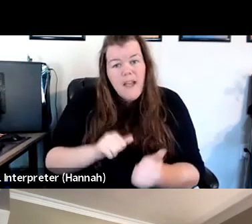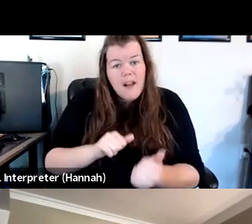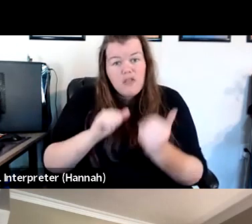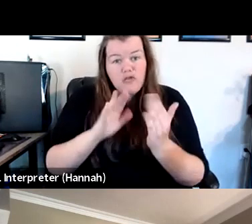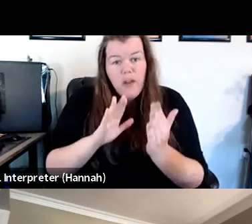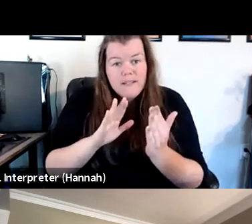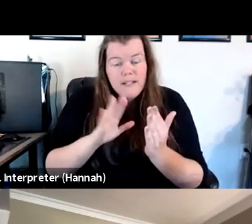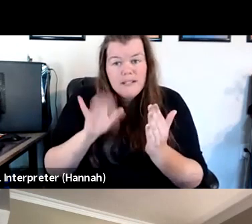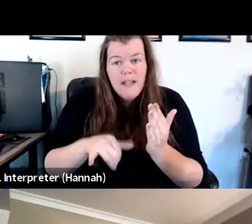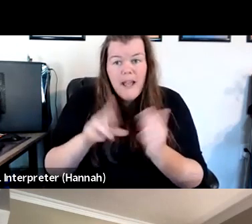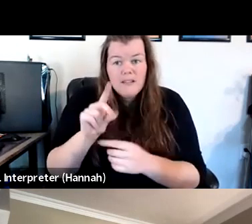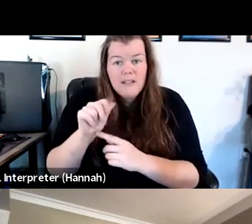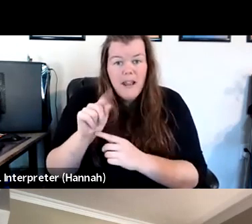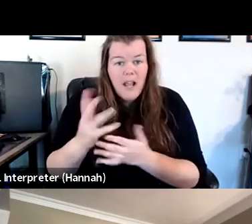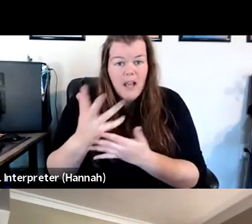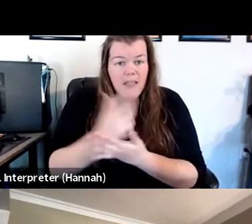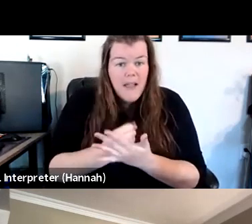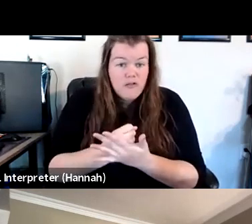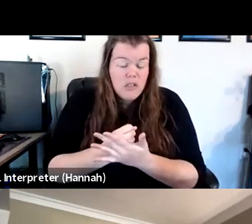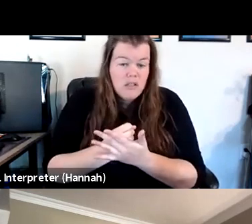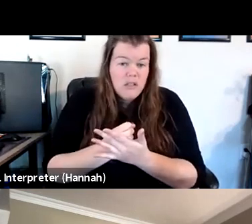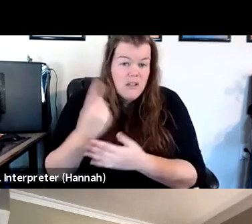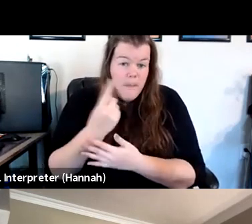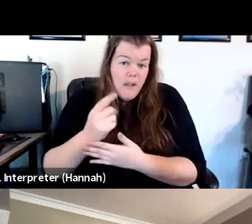of that that would help to address the data collection issues